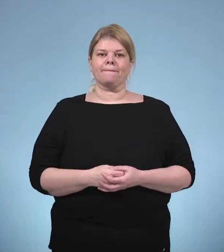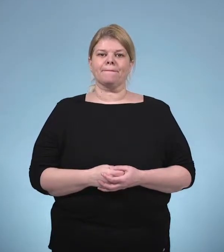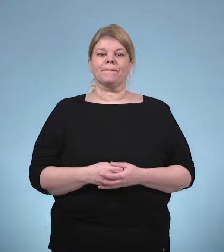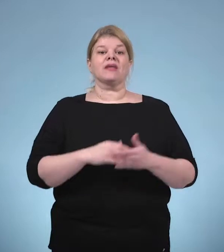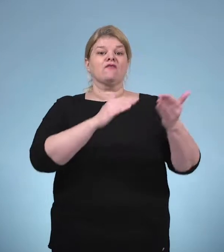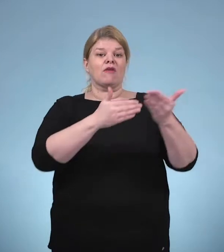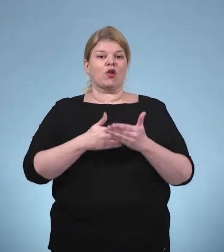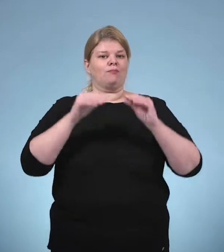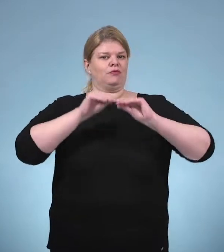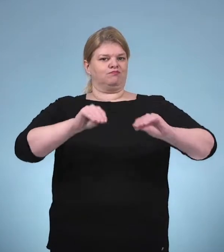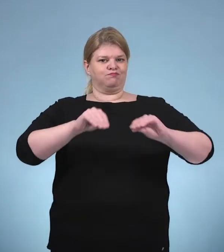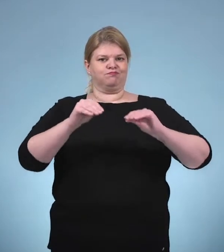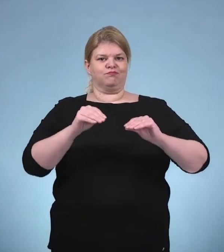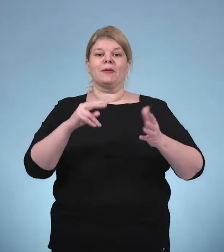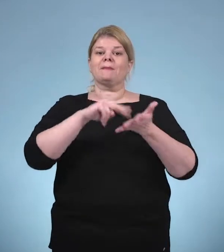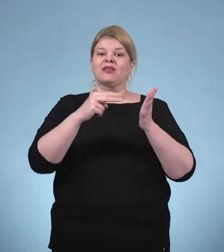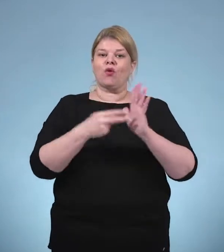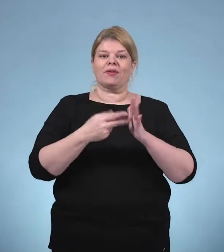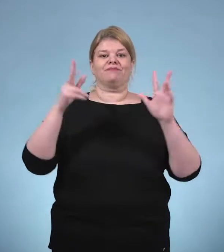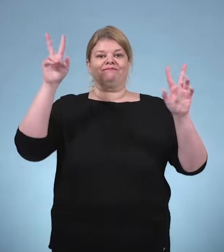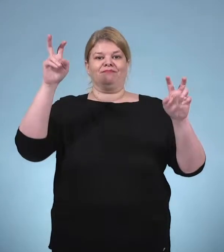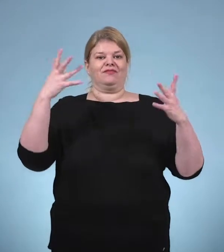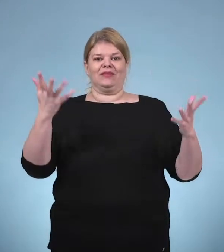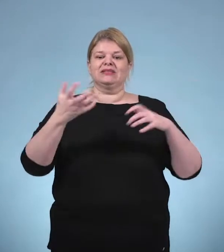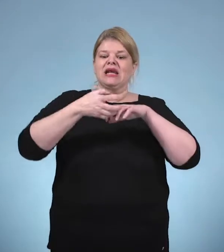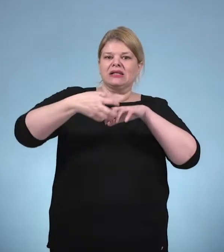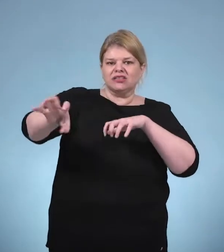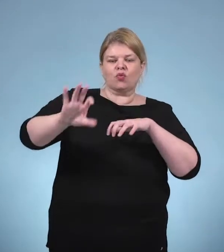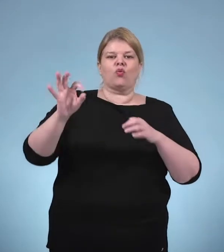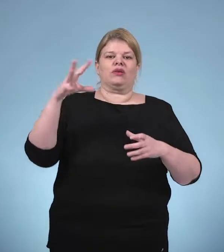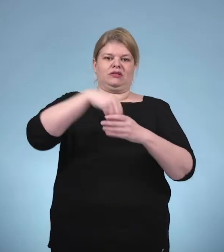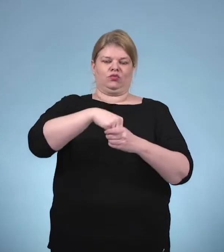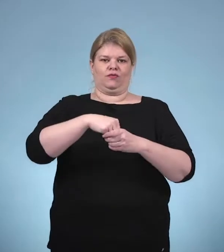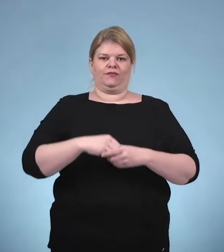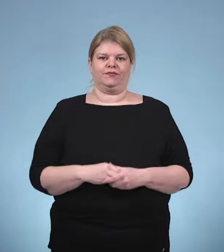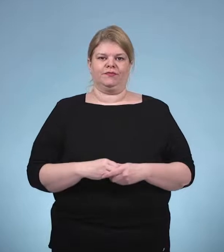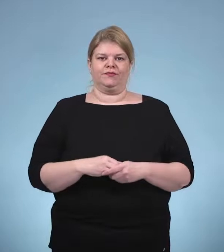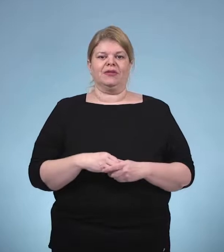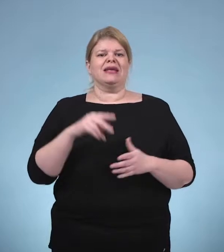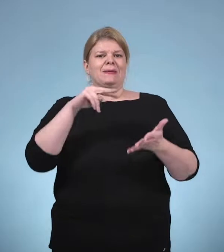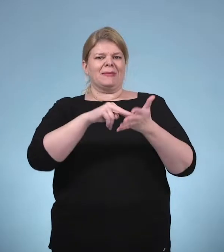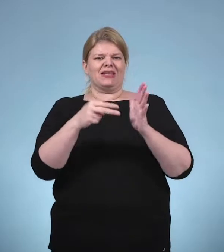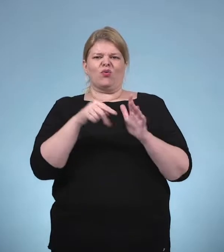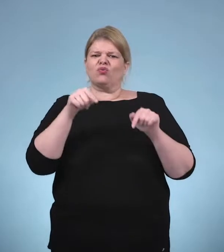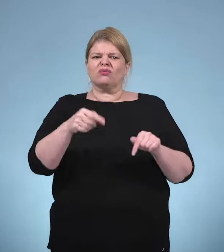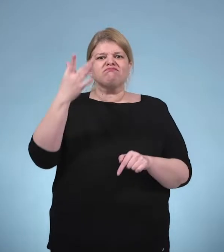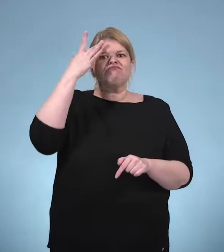Welcome to this tutorial of a method called “Exclusion Inclusion“. This method is based on the principles